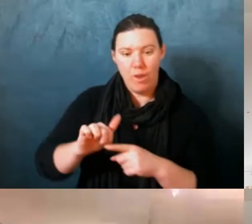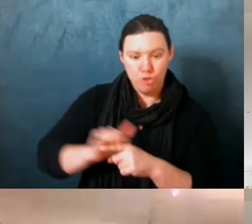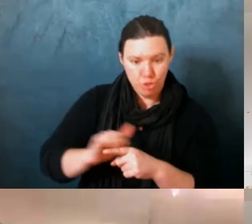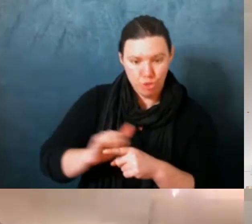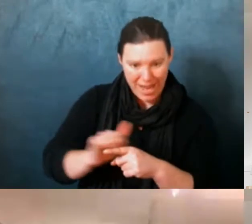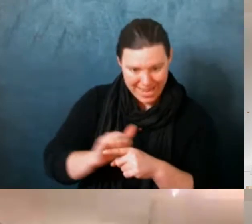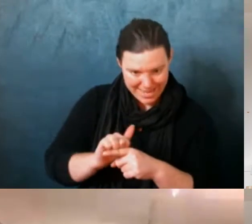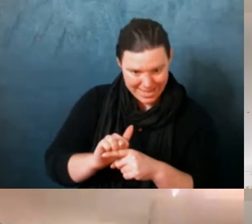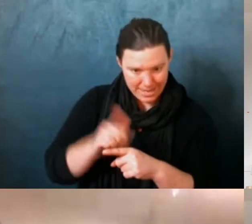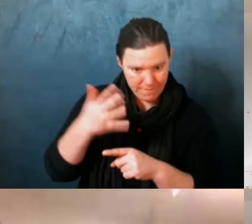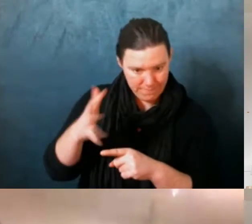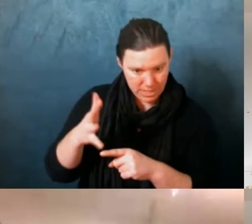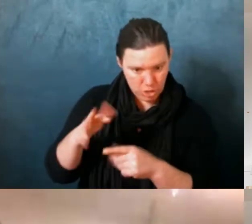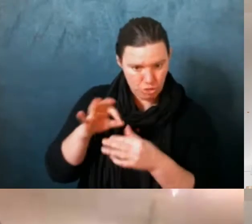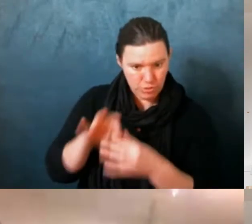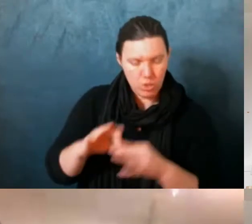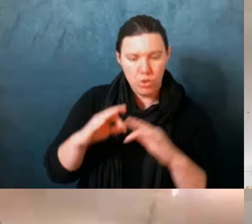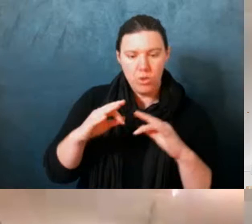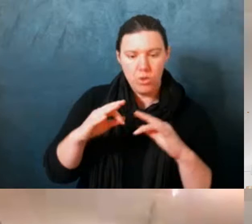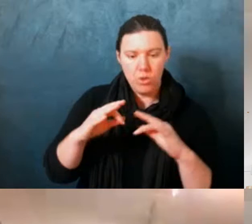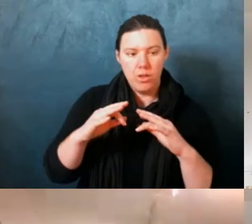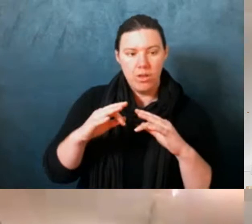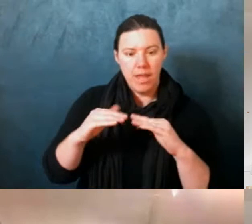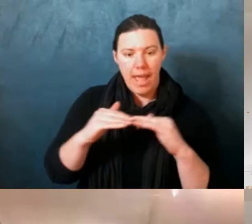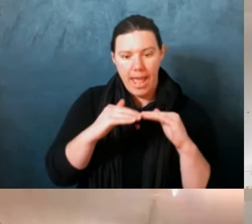equity and inclusion, and to understand